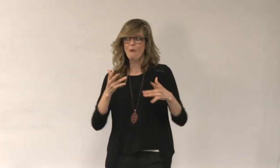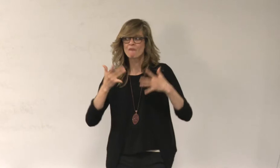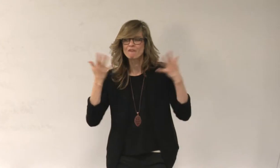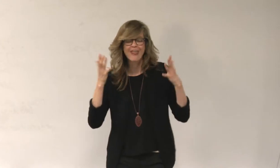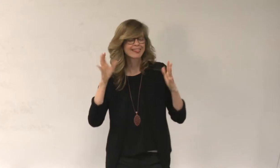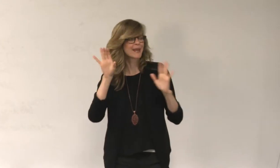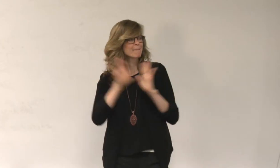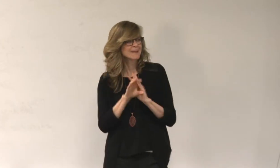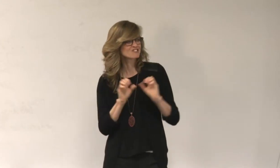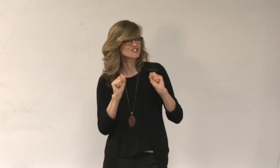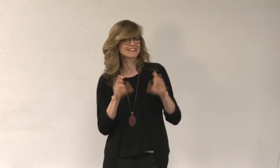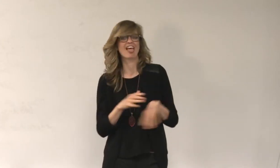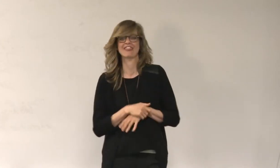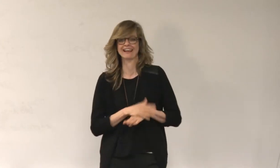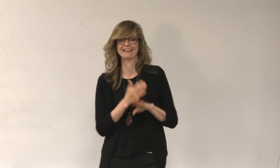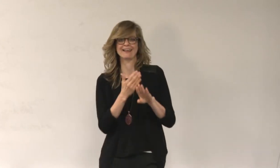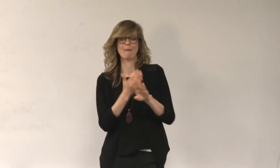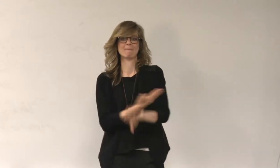THERE WERE NO FRIENDLY PICTURES.